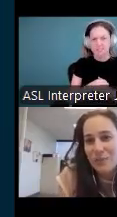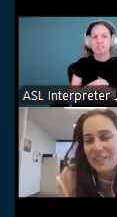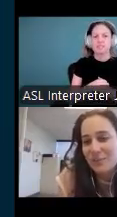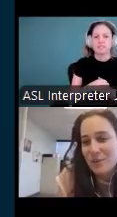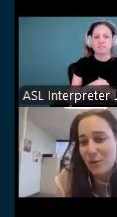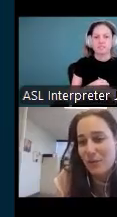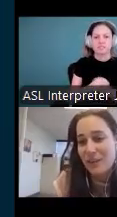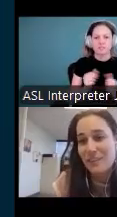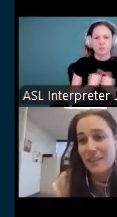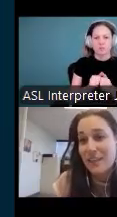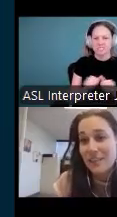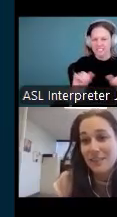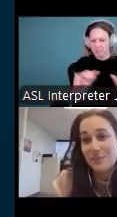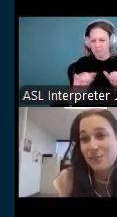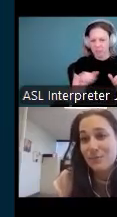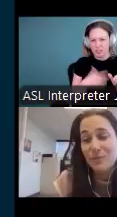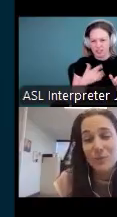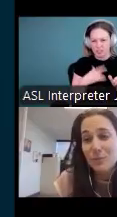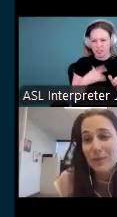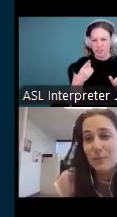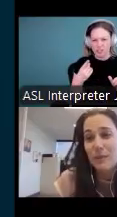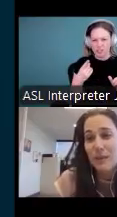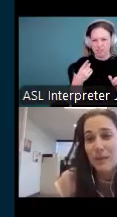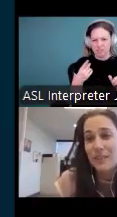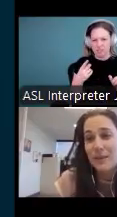sensory profiles that I just ultimately would love to get